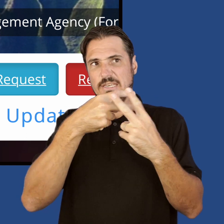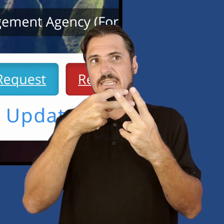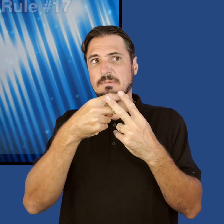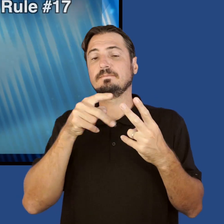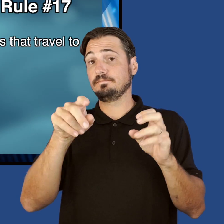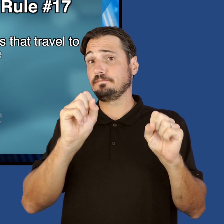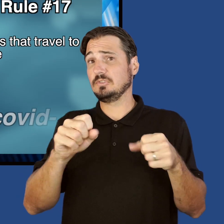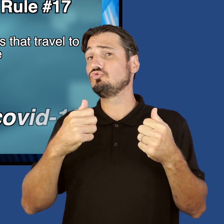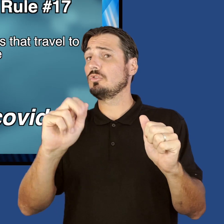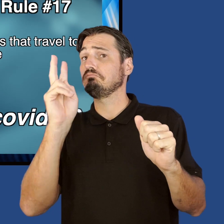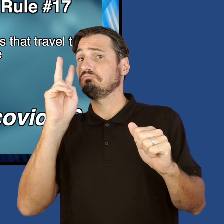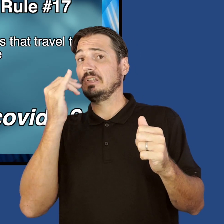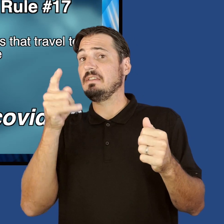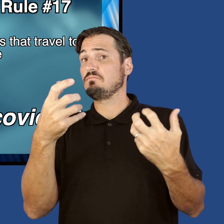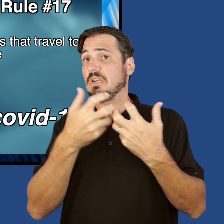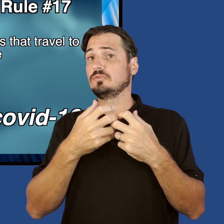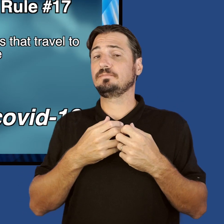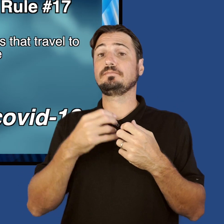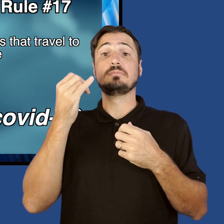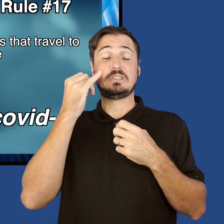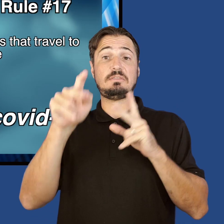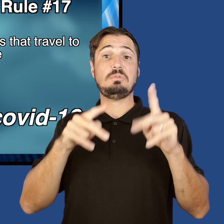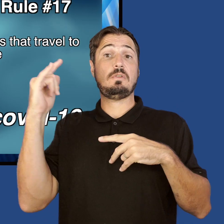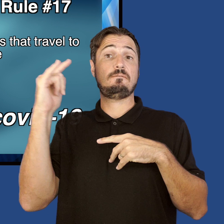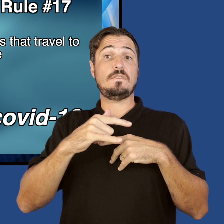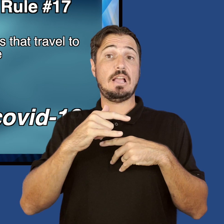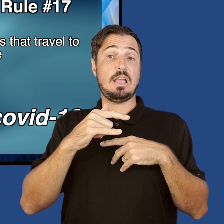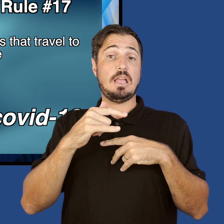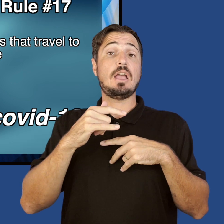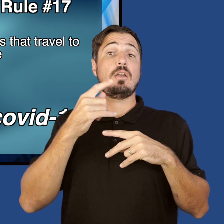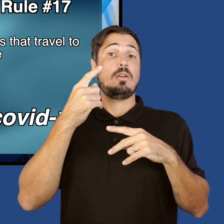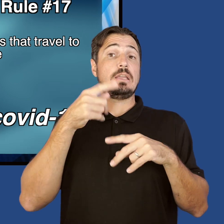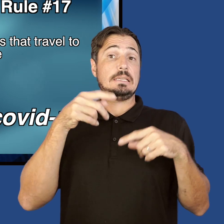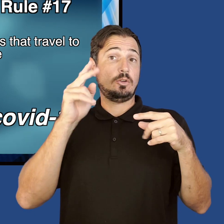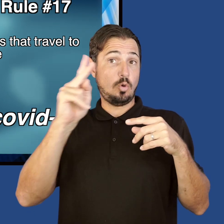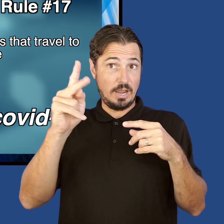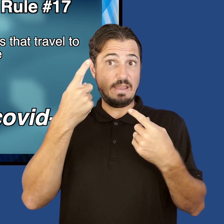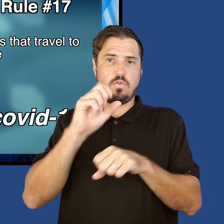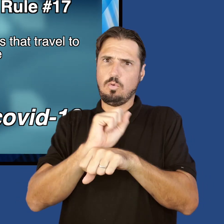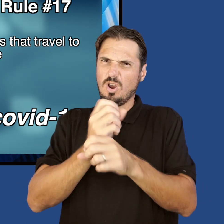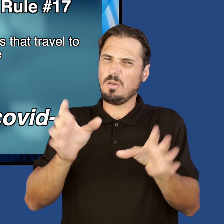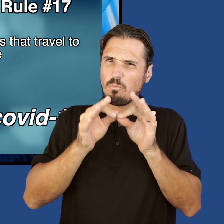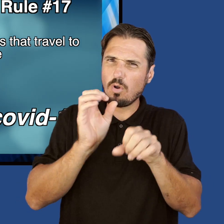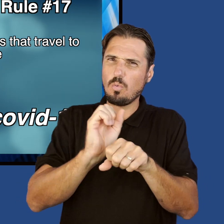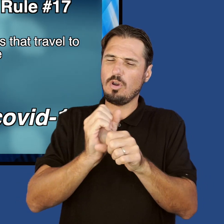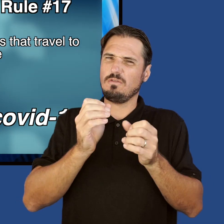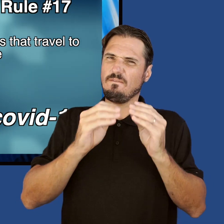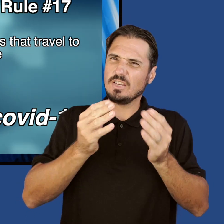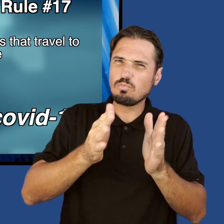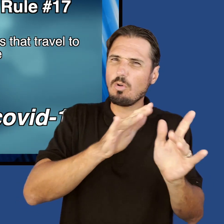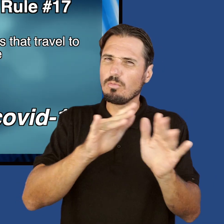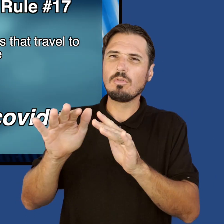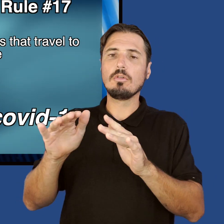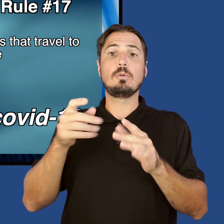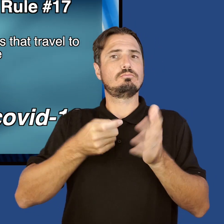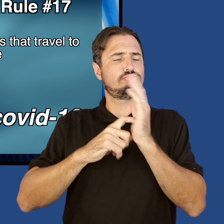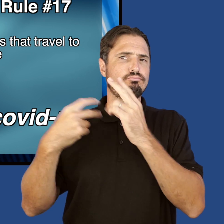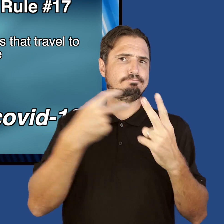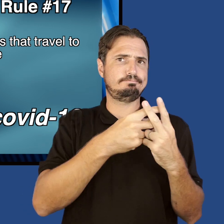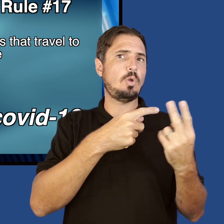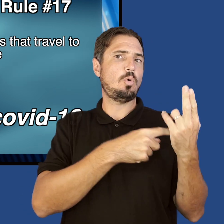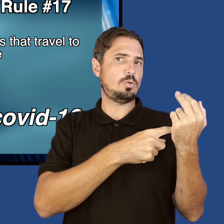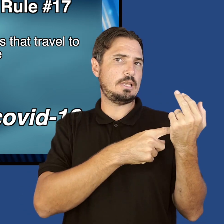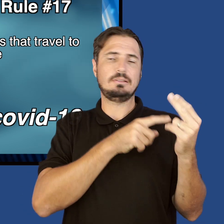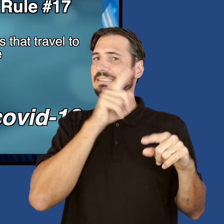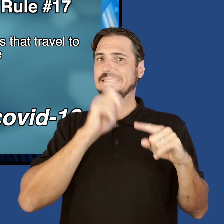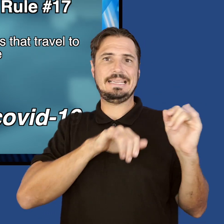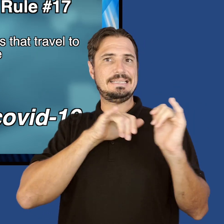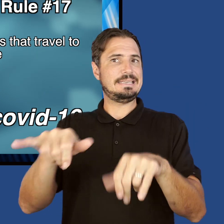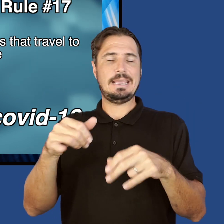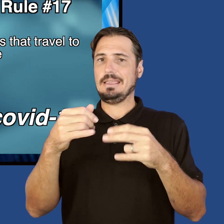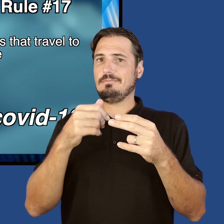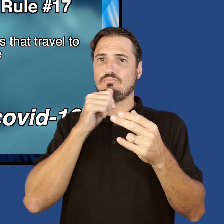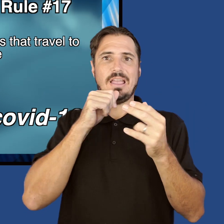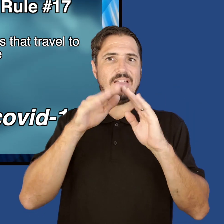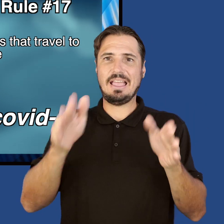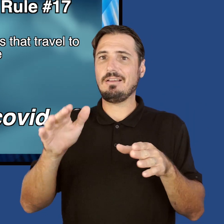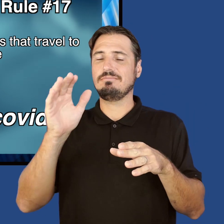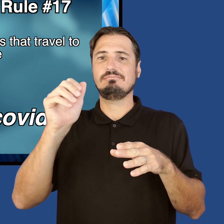Critical infrastructure employees who fly to Kaua‘i for work must quarantine at a hotel or motel. These workers are prohibited from staying in a private home or TVR during the 14-day quarantine